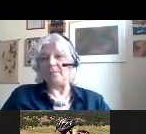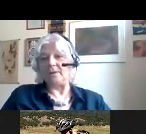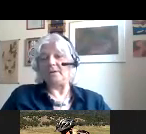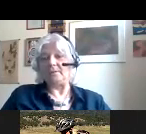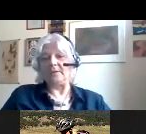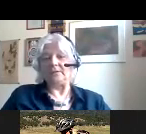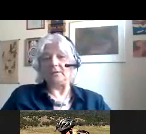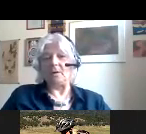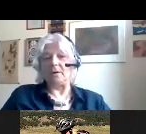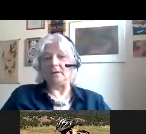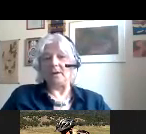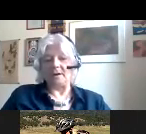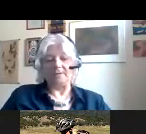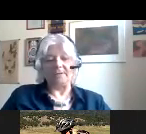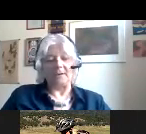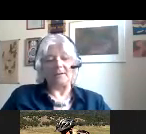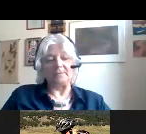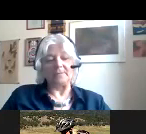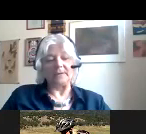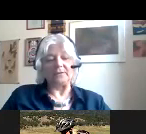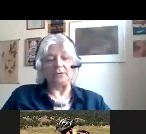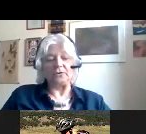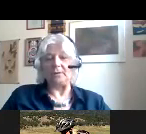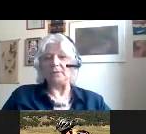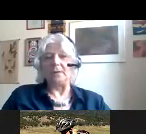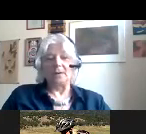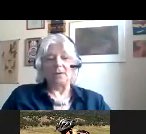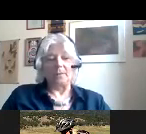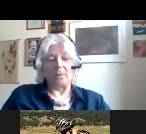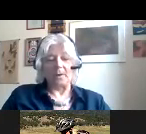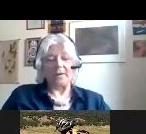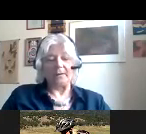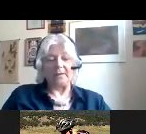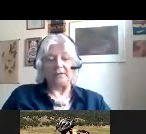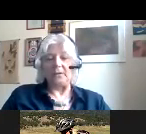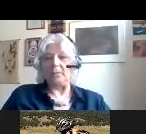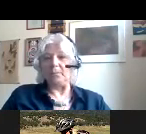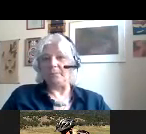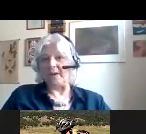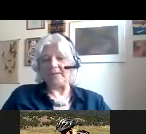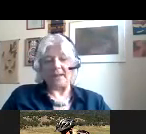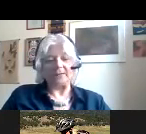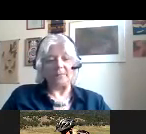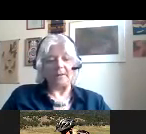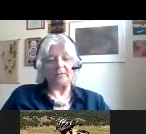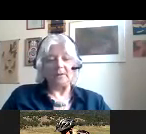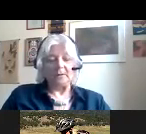because there aren't enough institutions, employment and everything to fund the tax base.